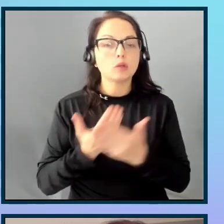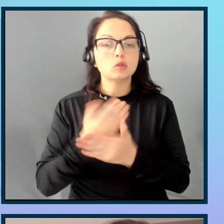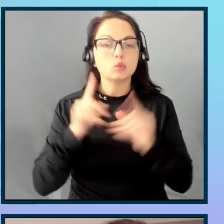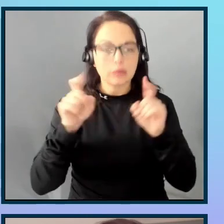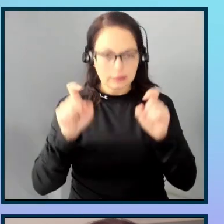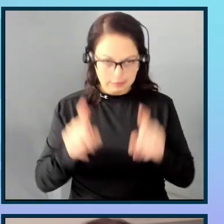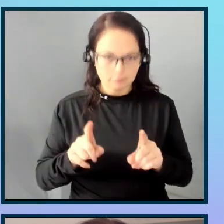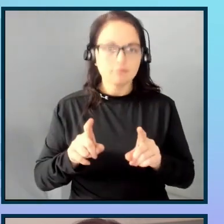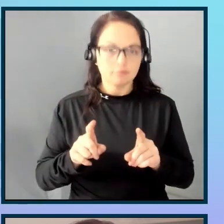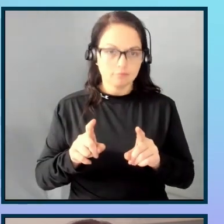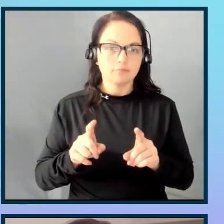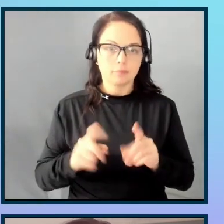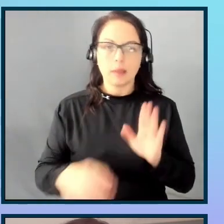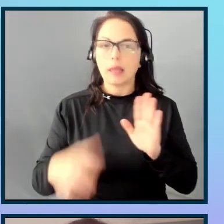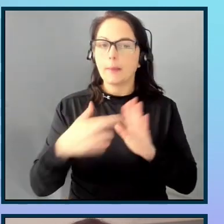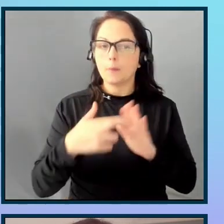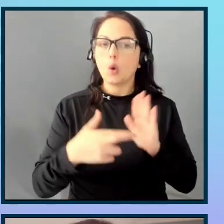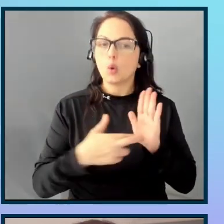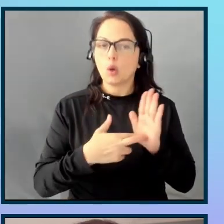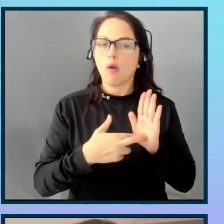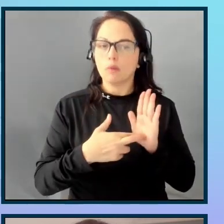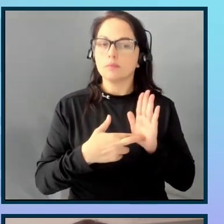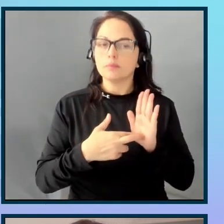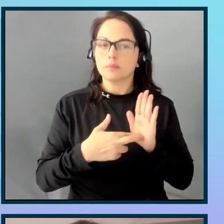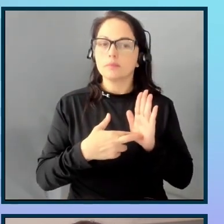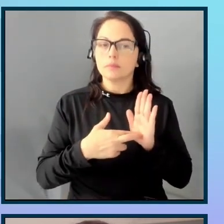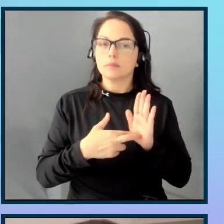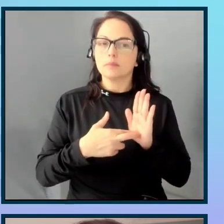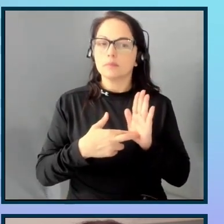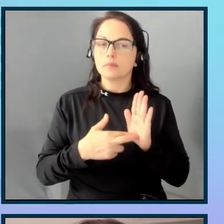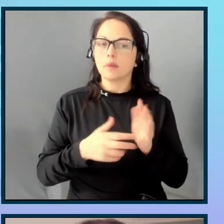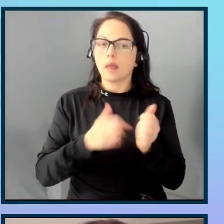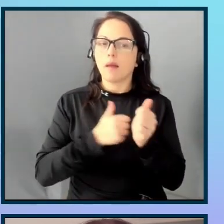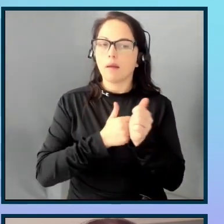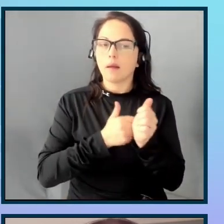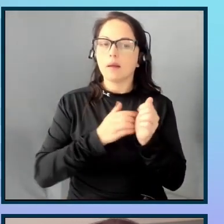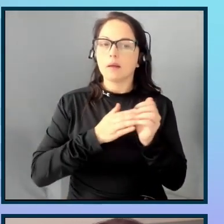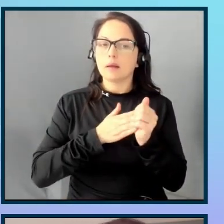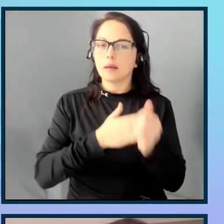And protocol is essentially guidance that sits outside of WCAG.